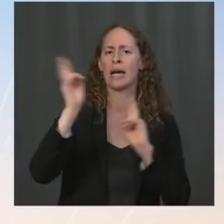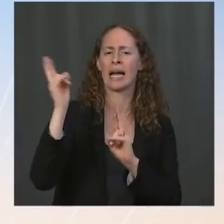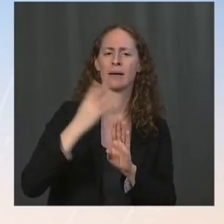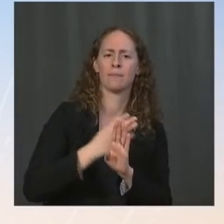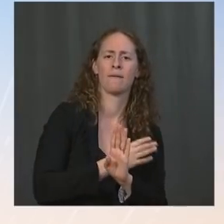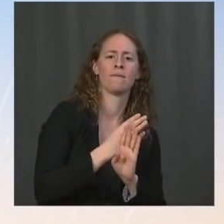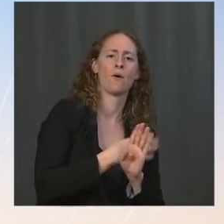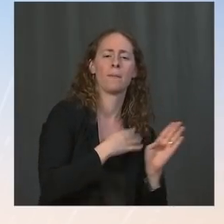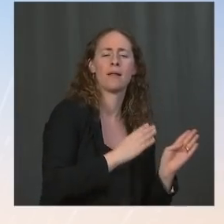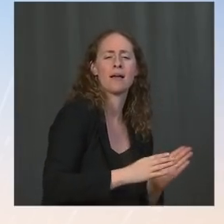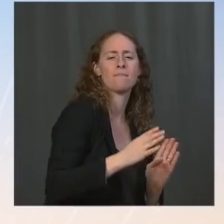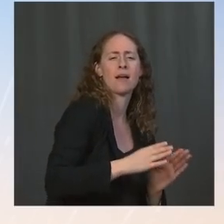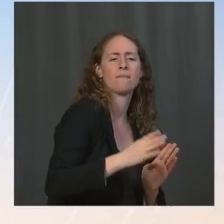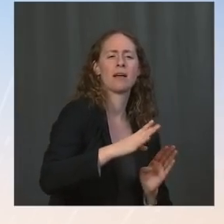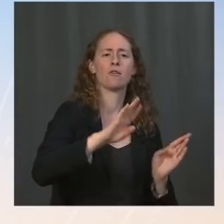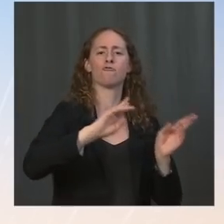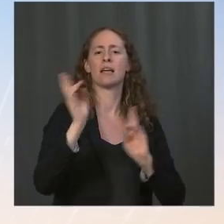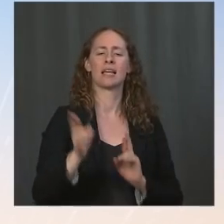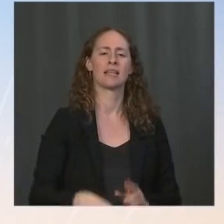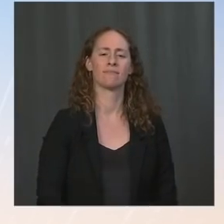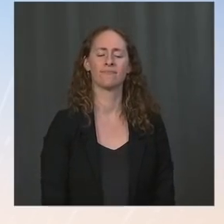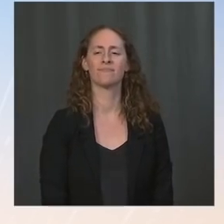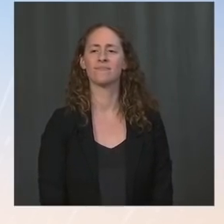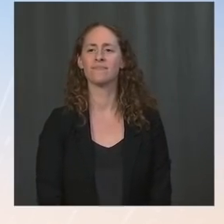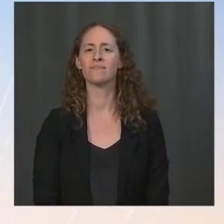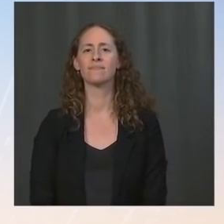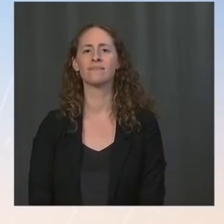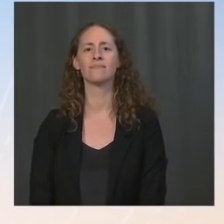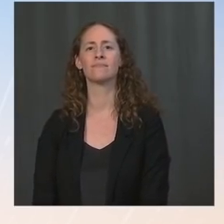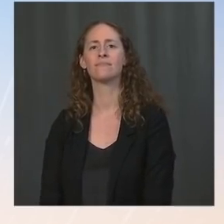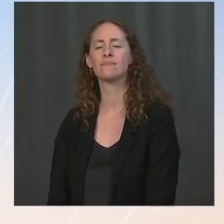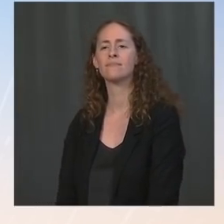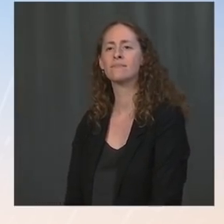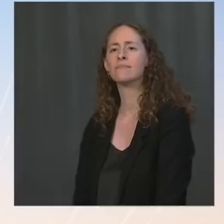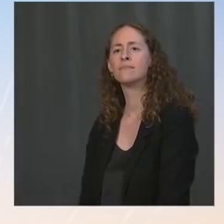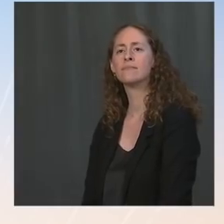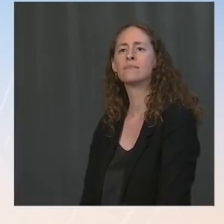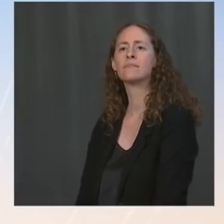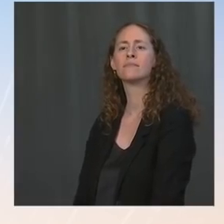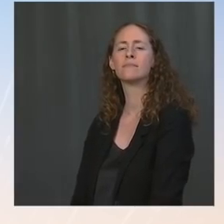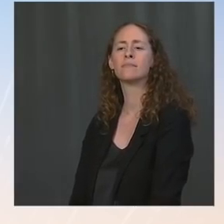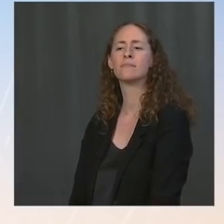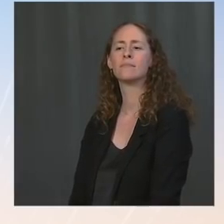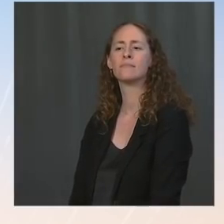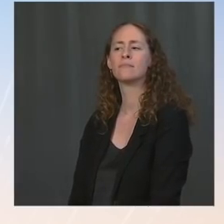Yamiche, go ahead. The Press: Thanks so much, Jen. One on Afghans that helped the United States